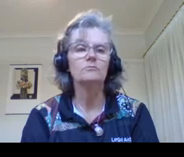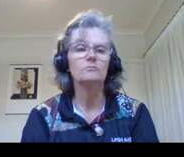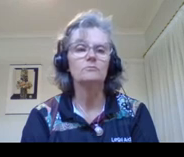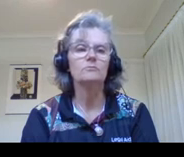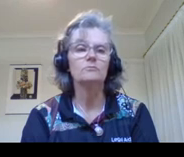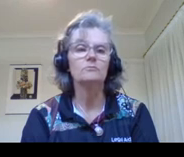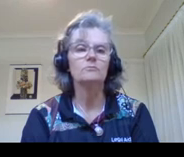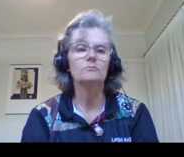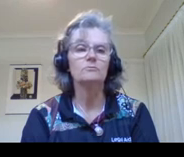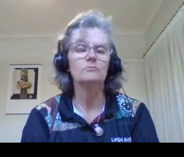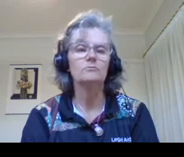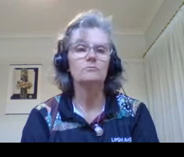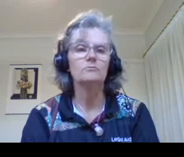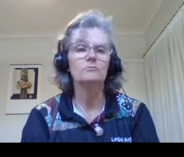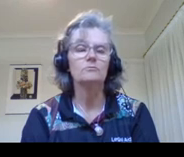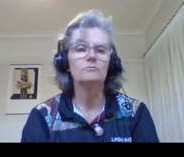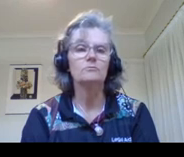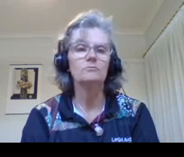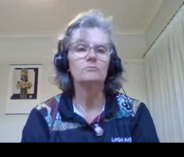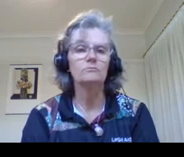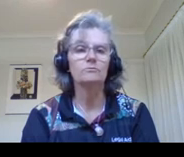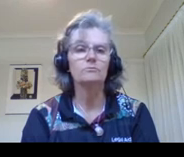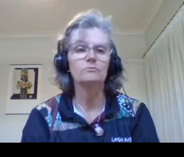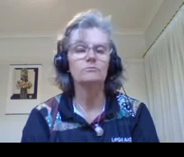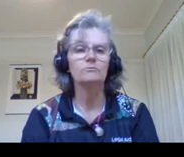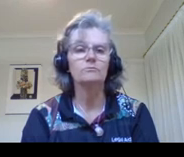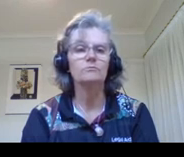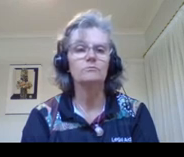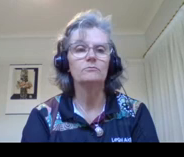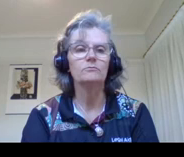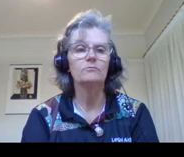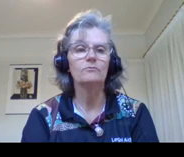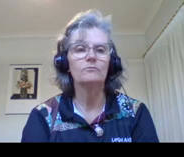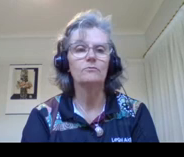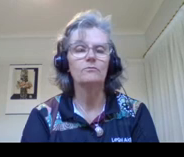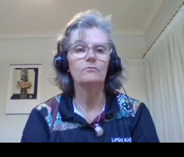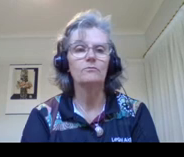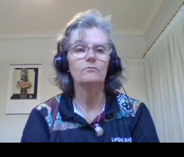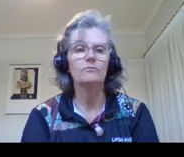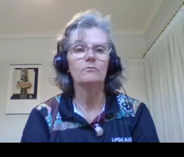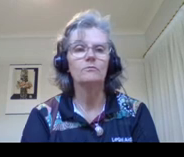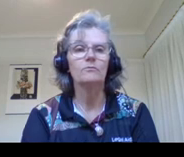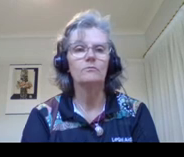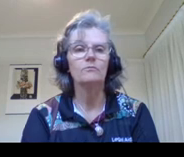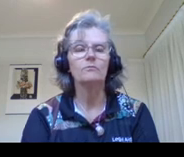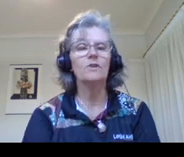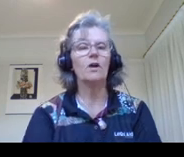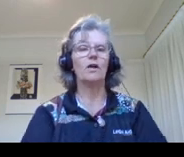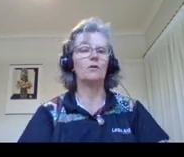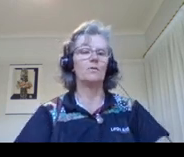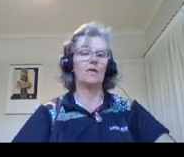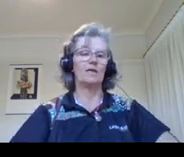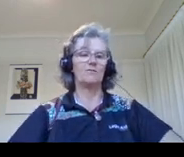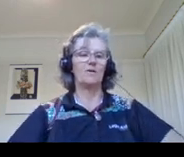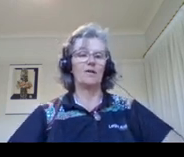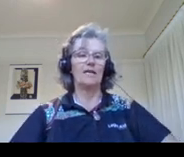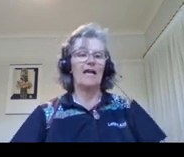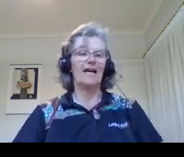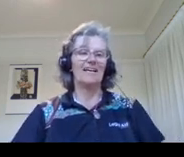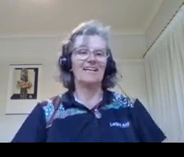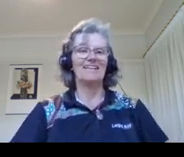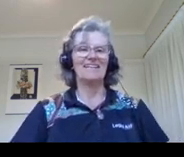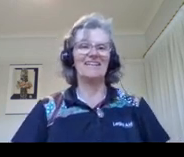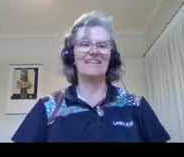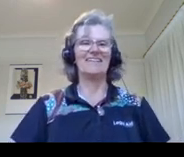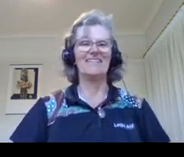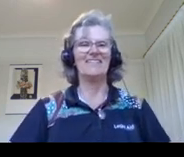the victim's going to get their money back haven't really answered the question but um